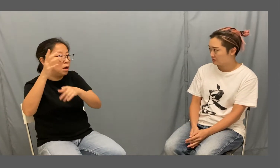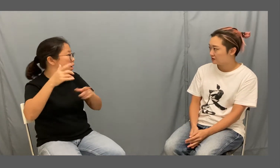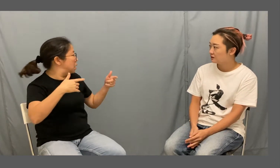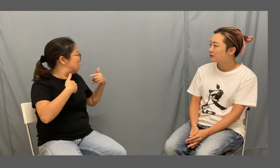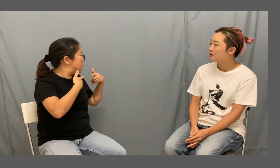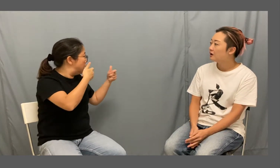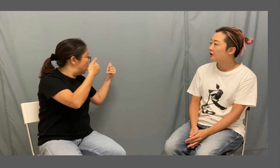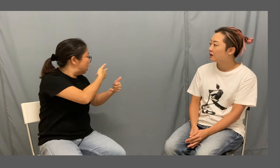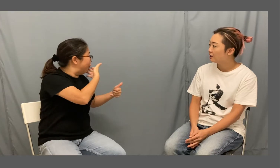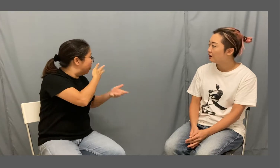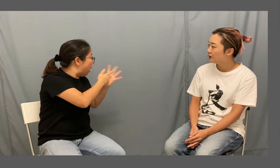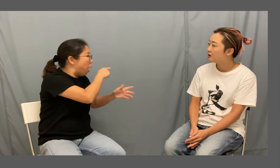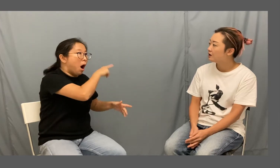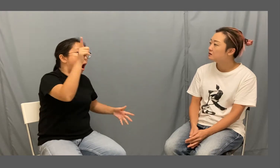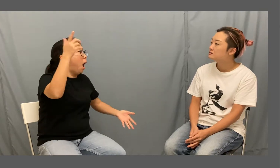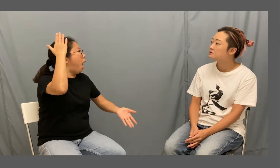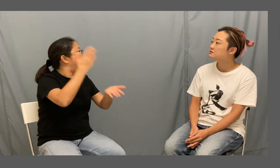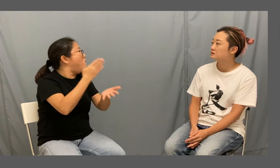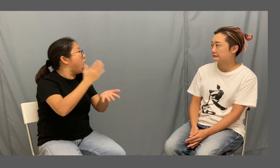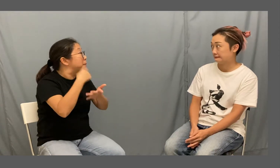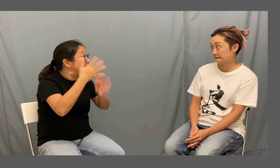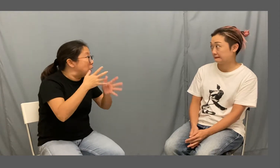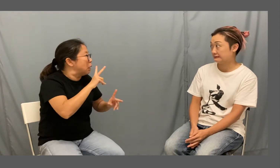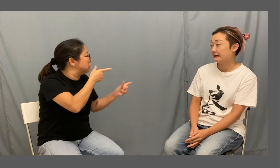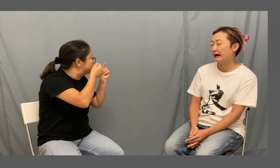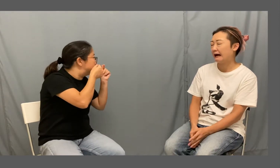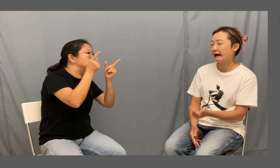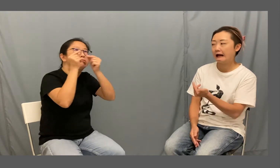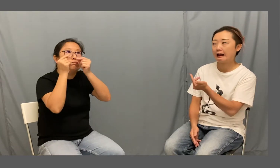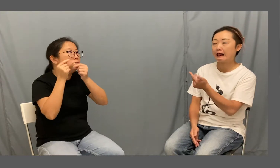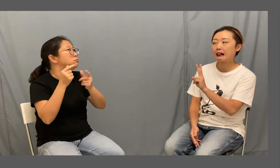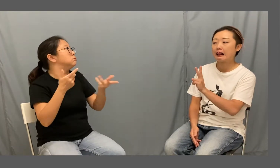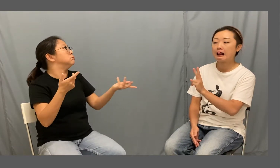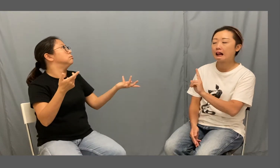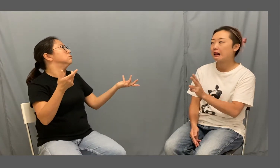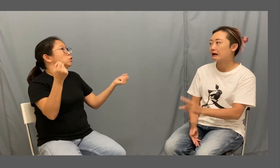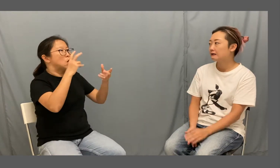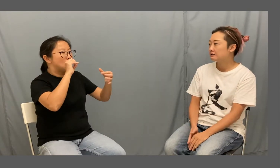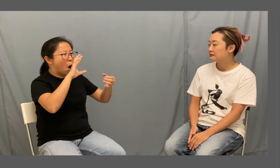Their signing is different from the youths' It is still ASL. But we gotta learn both version Cat: Sure